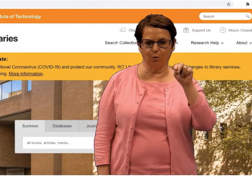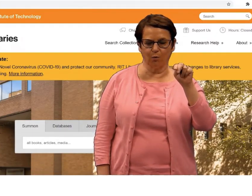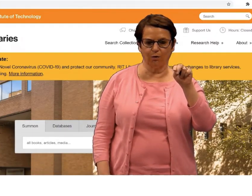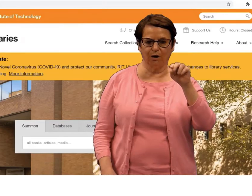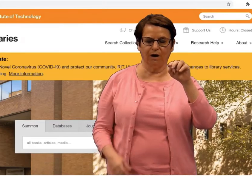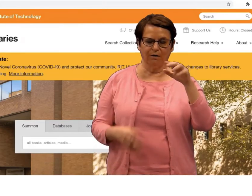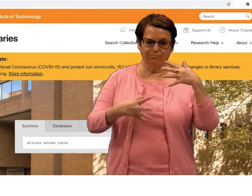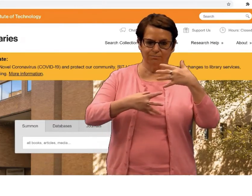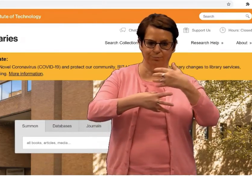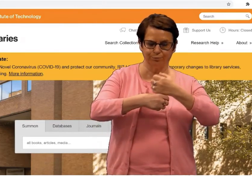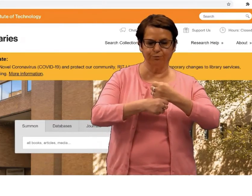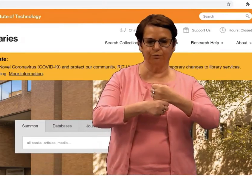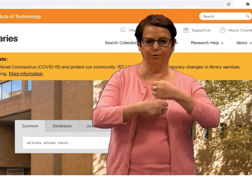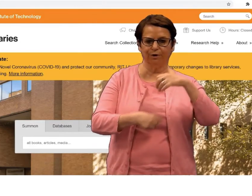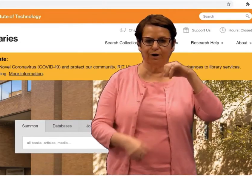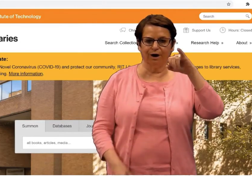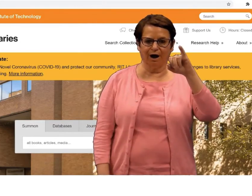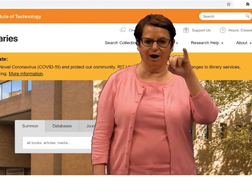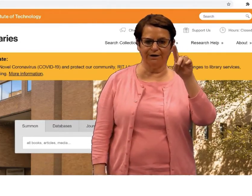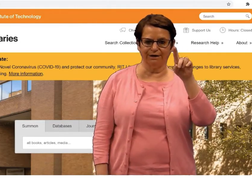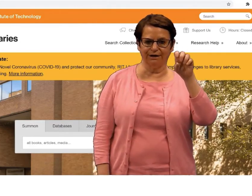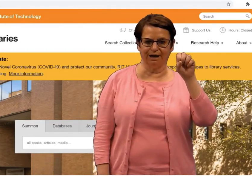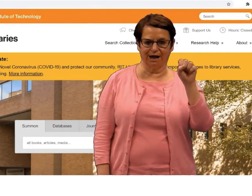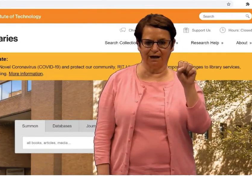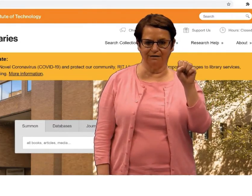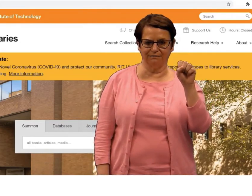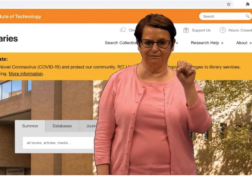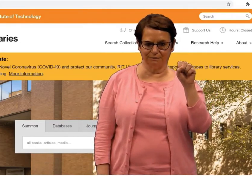Services, or IDS for short.